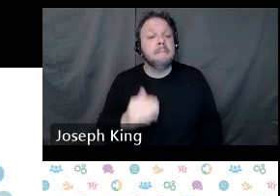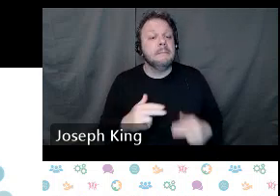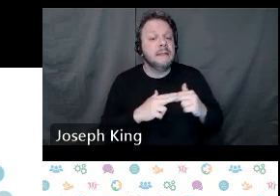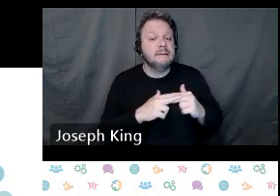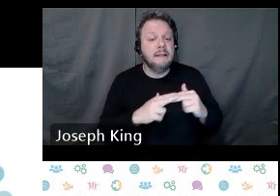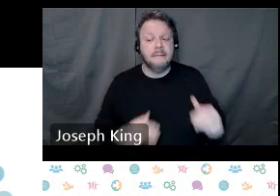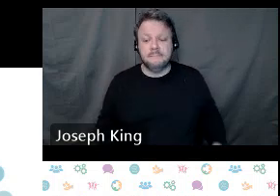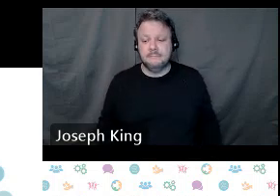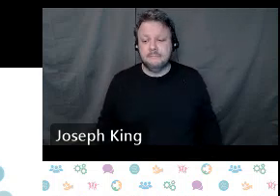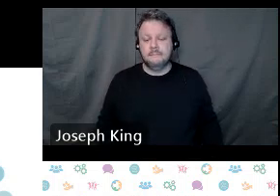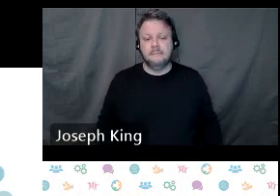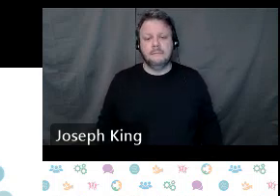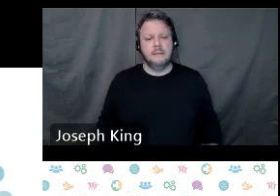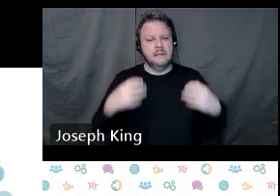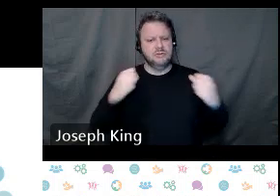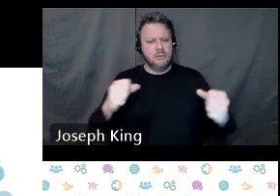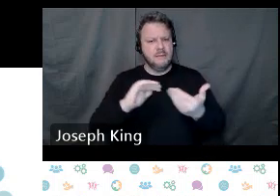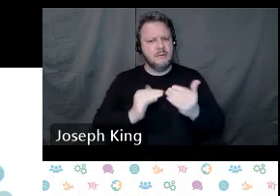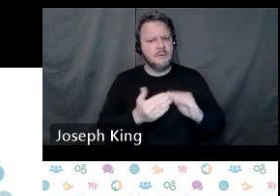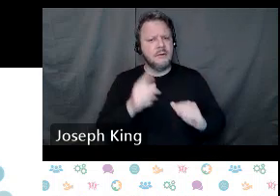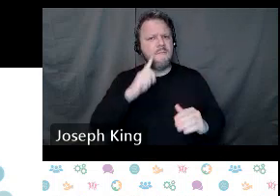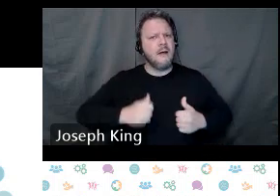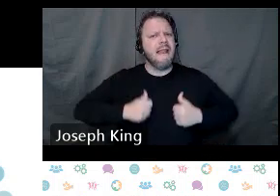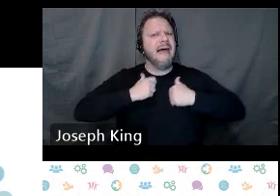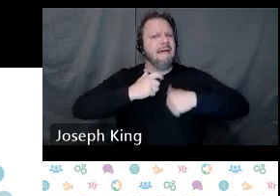Next slide, strengthening communities for a lifetime